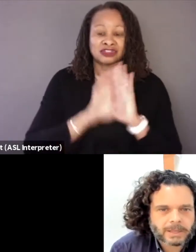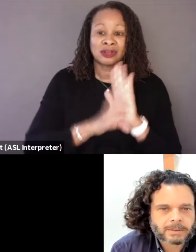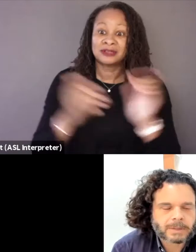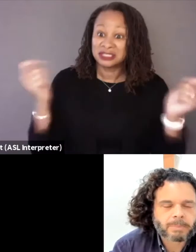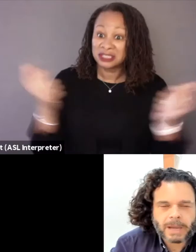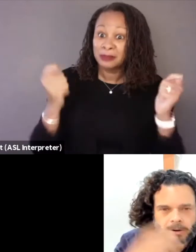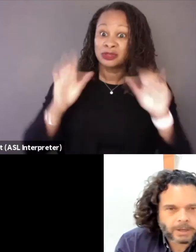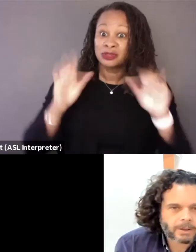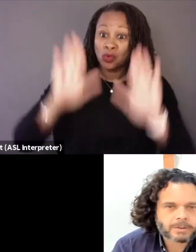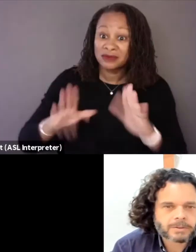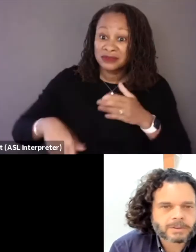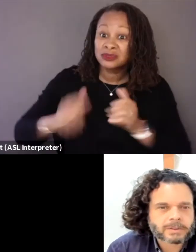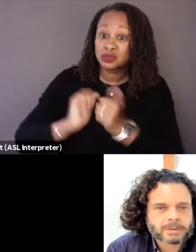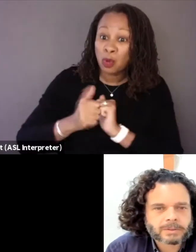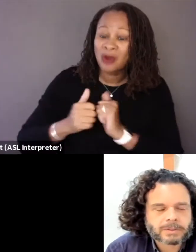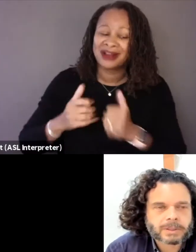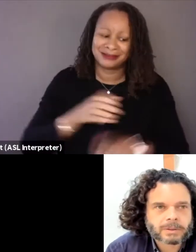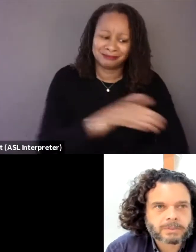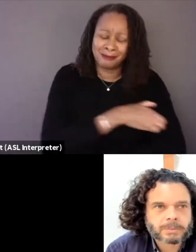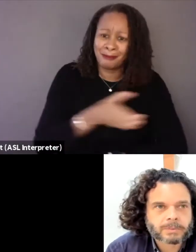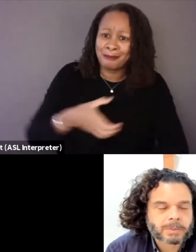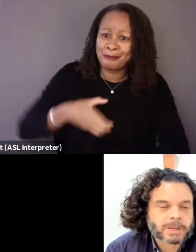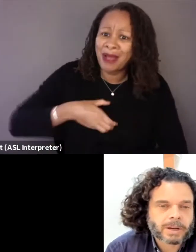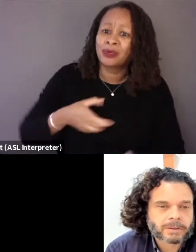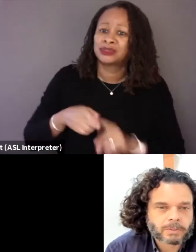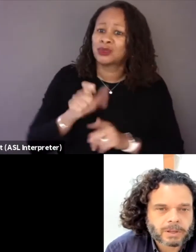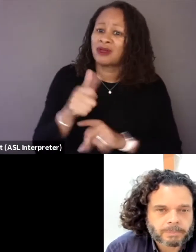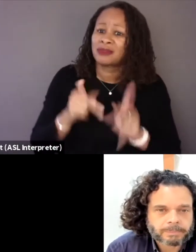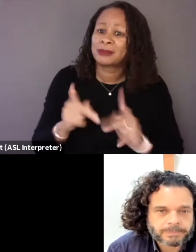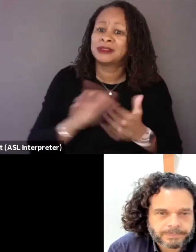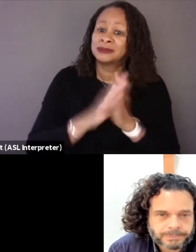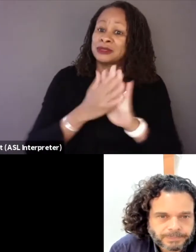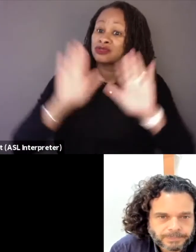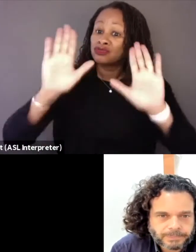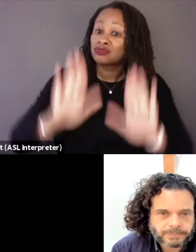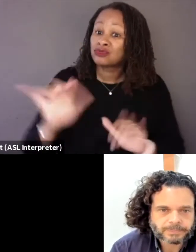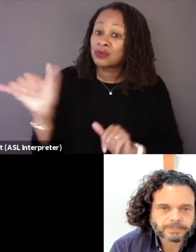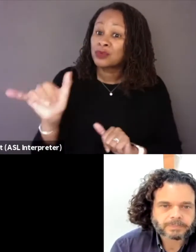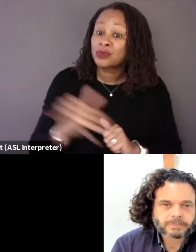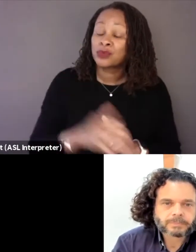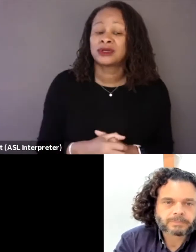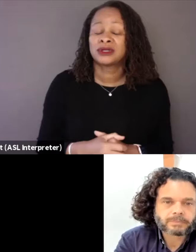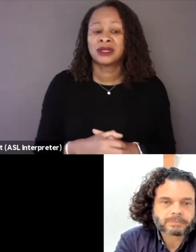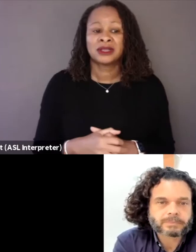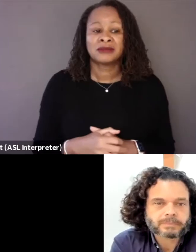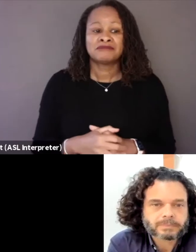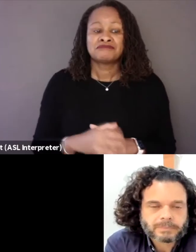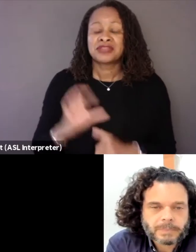and empowering others to, you know, to be great as well. Yeah, hopefully that will, you know, trickle over